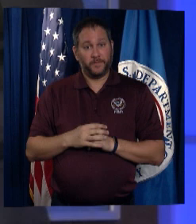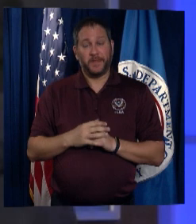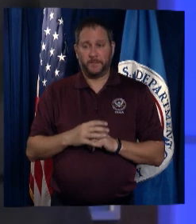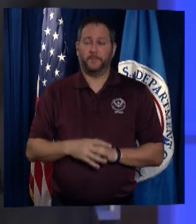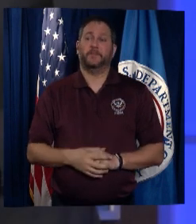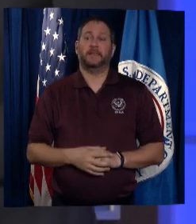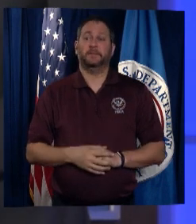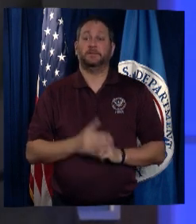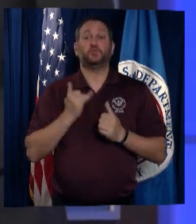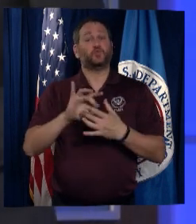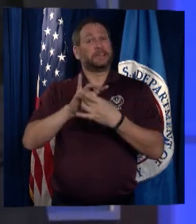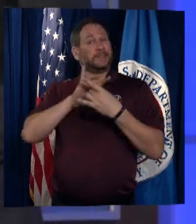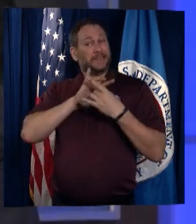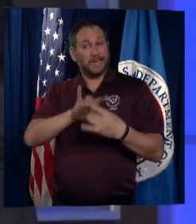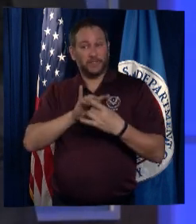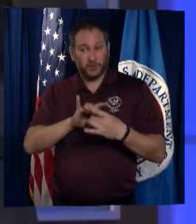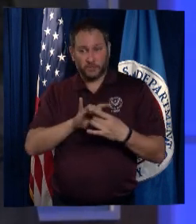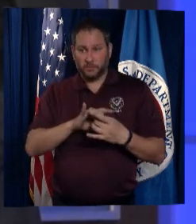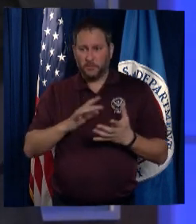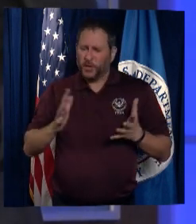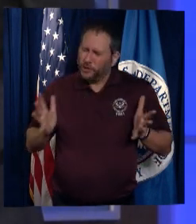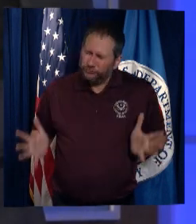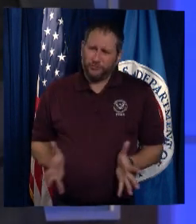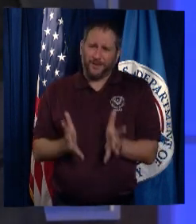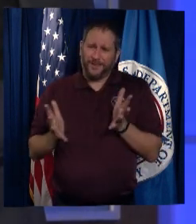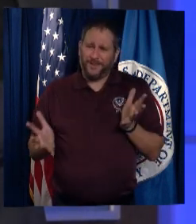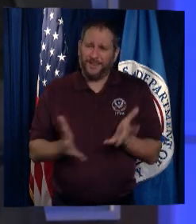develop and maintain community relationships sets them up for failure